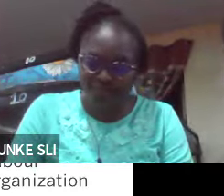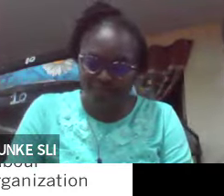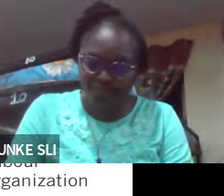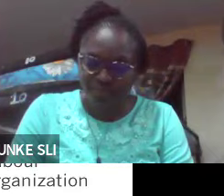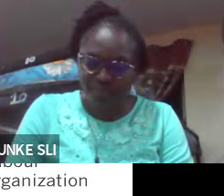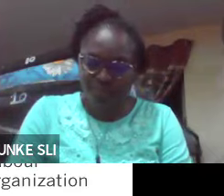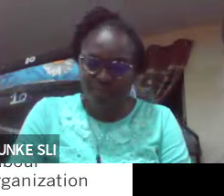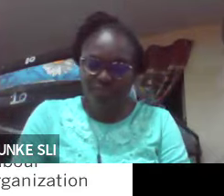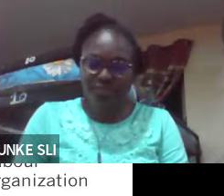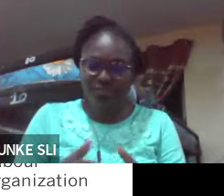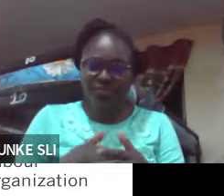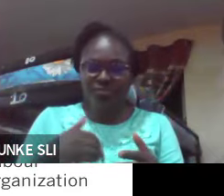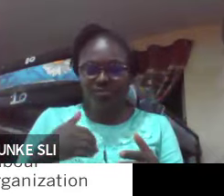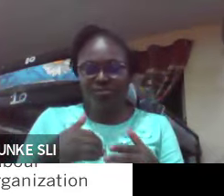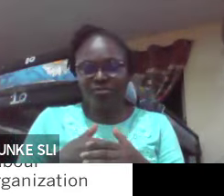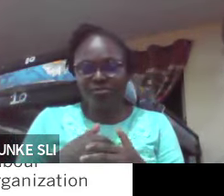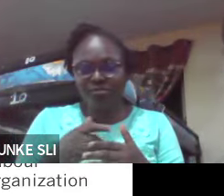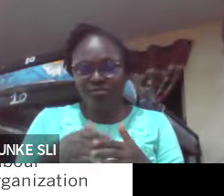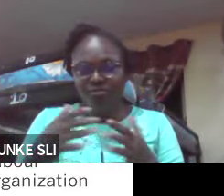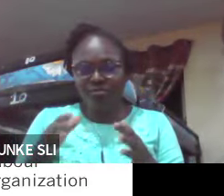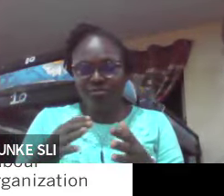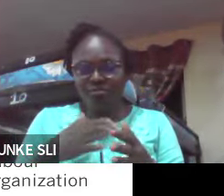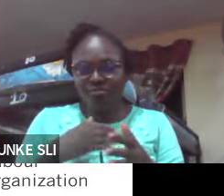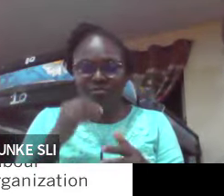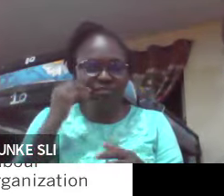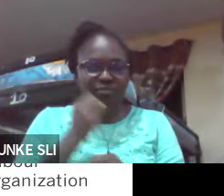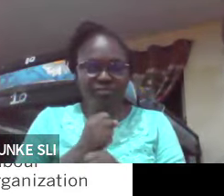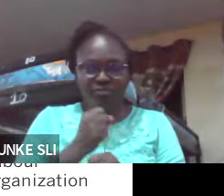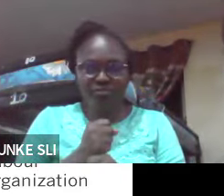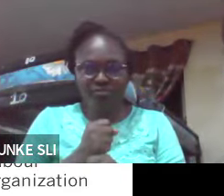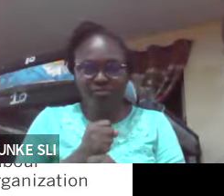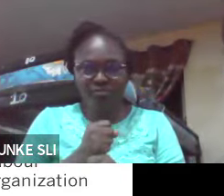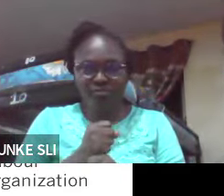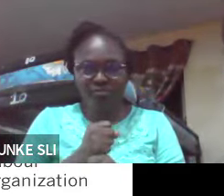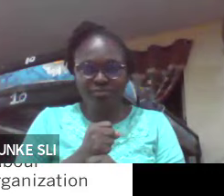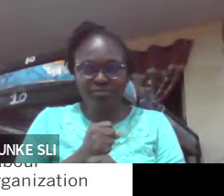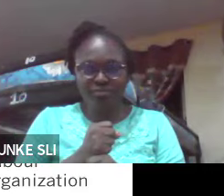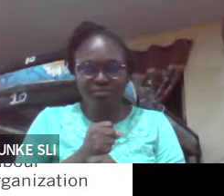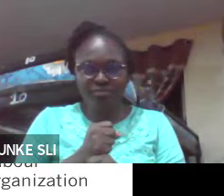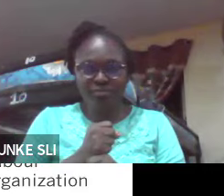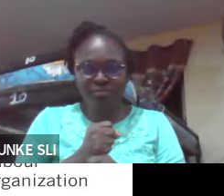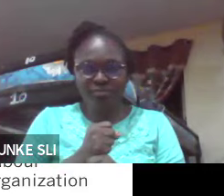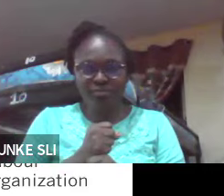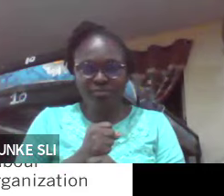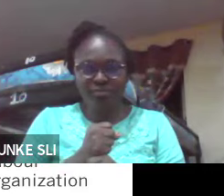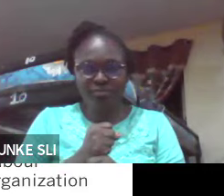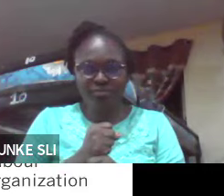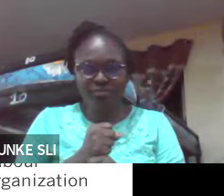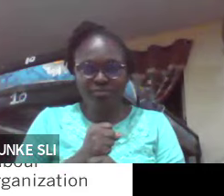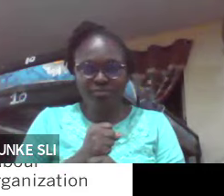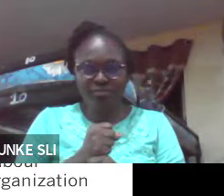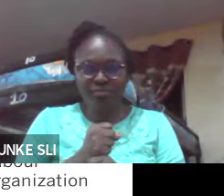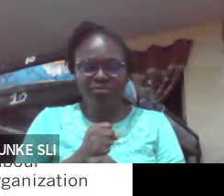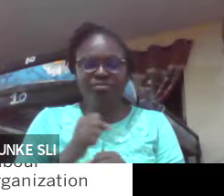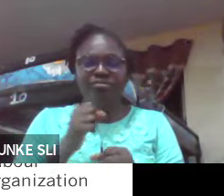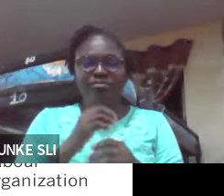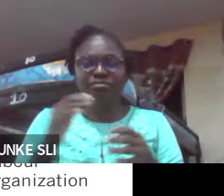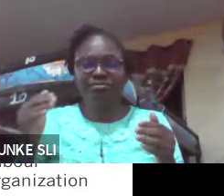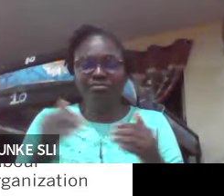Dotun Akinseinde: Why, let's go tonight this evening. My assignment has already been taken by Dr. So I'm not going to take it anymore, because we have introduced ourselves